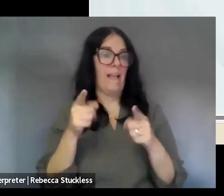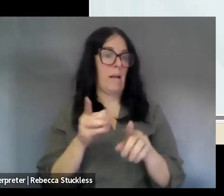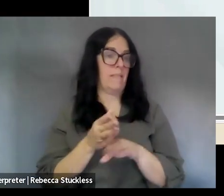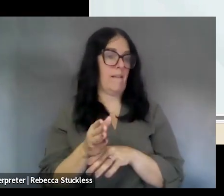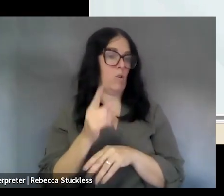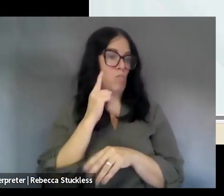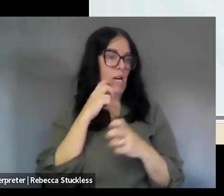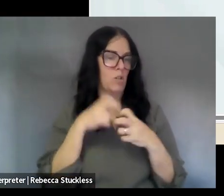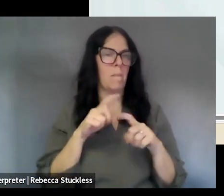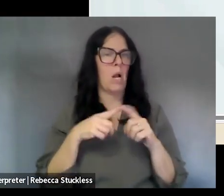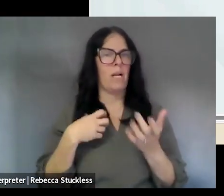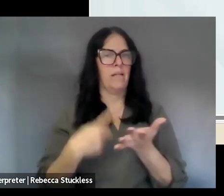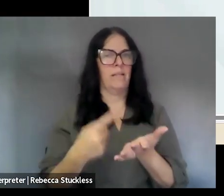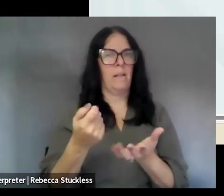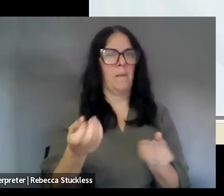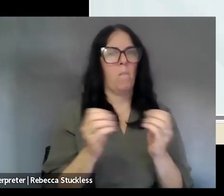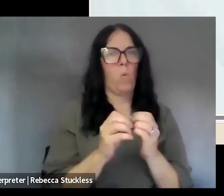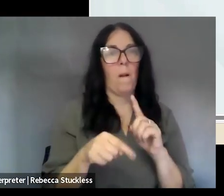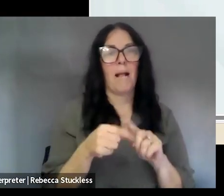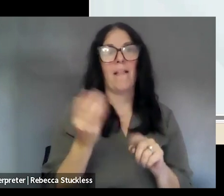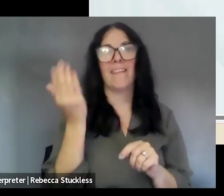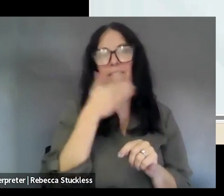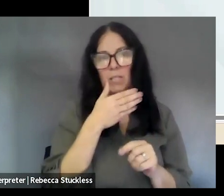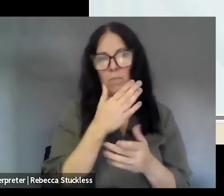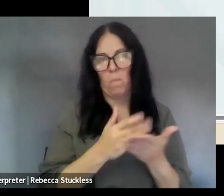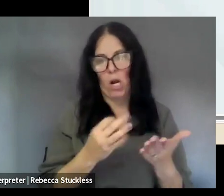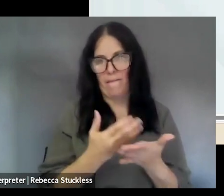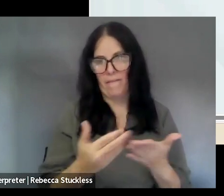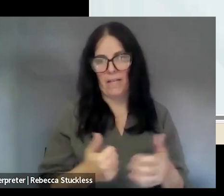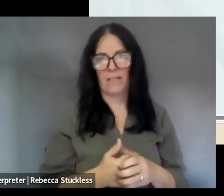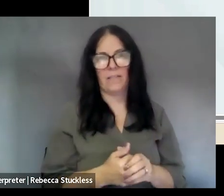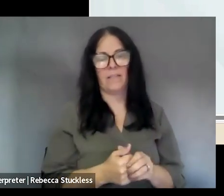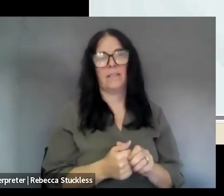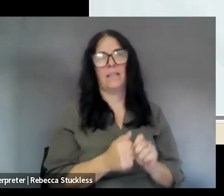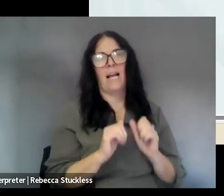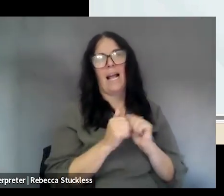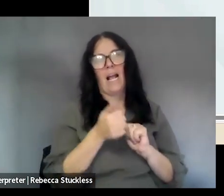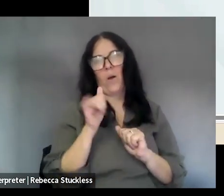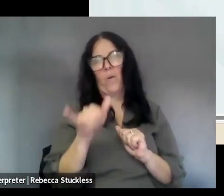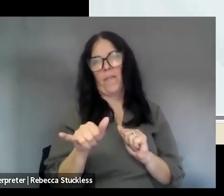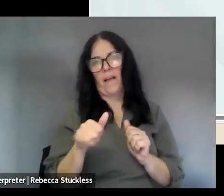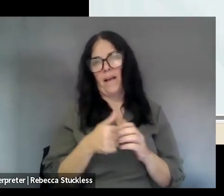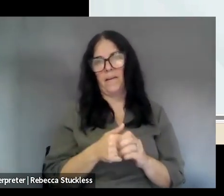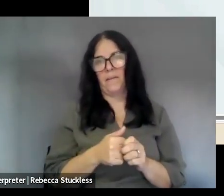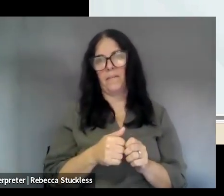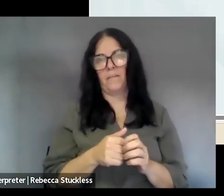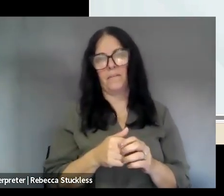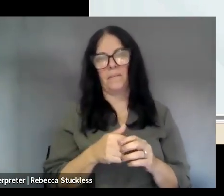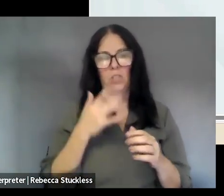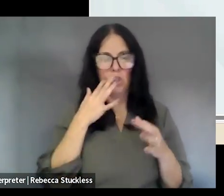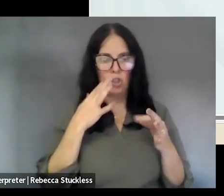more about the invisible part of things, and how that, you know, determines how we interact with